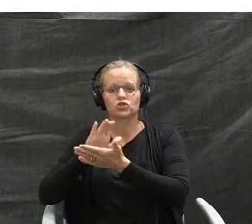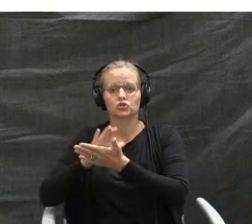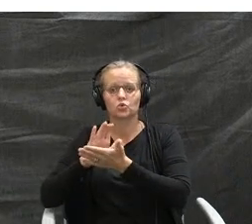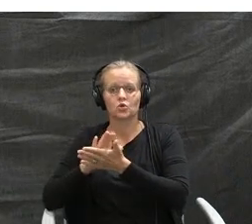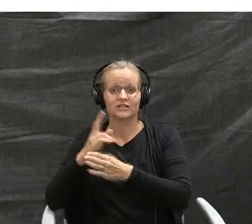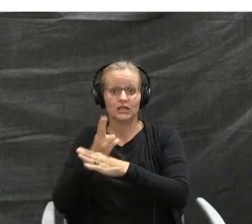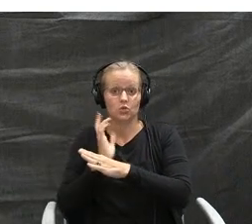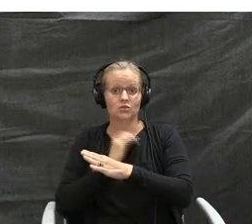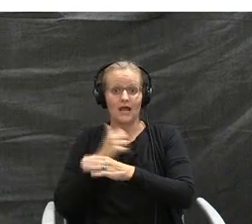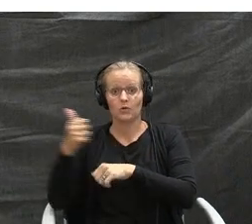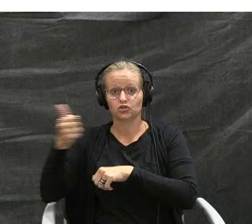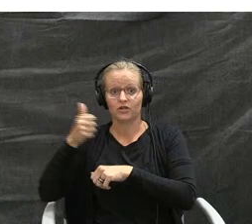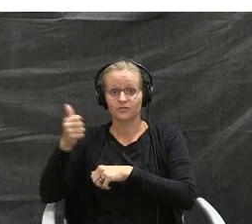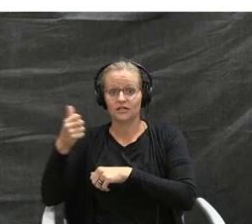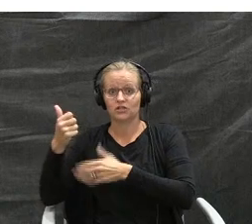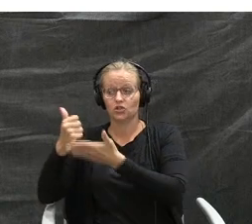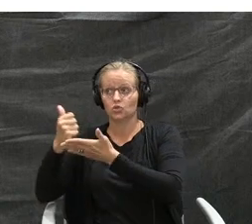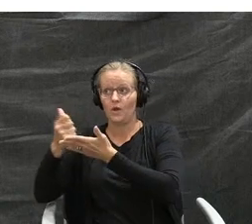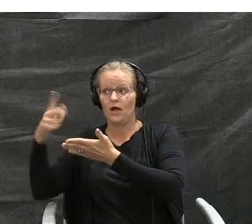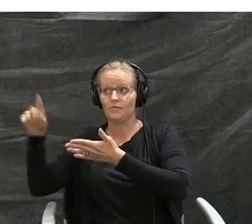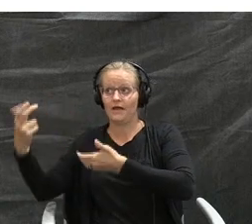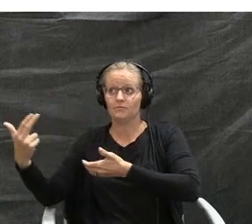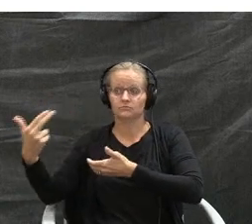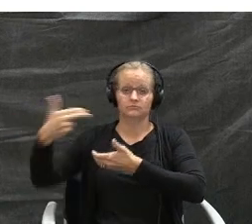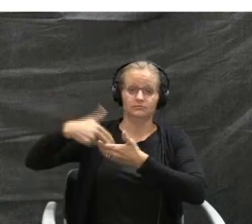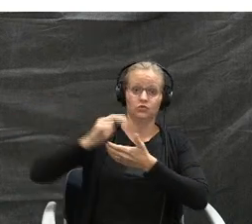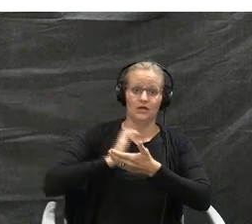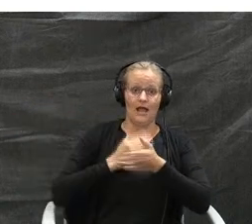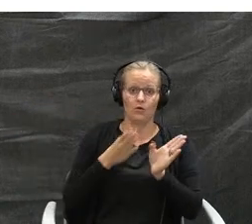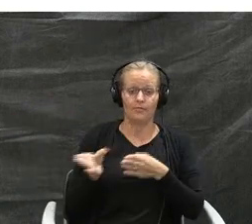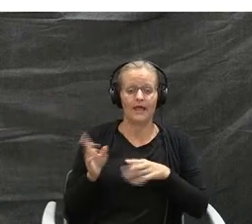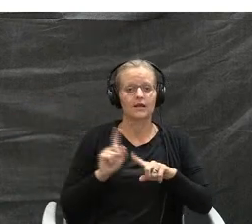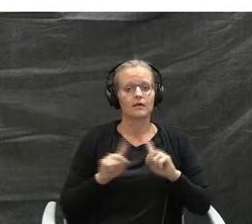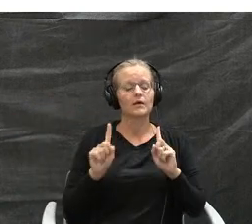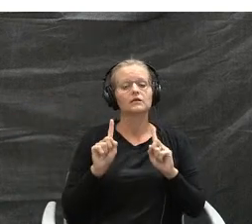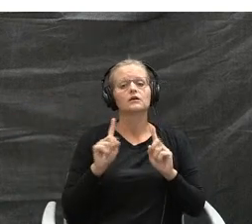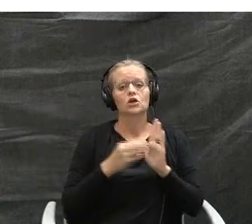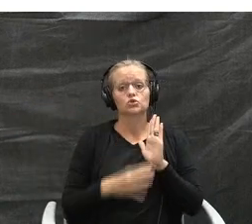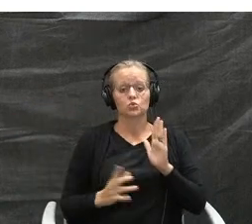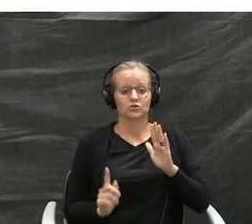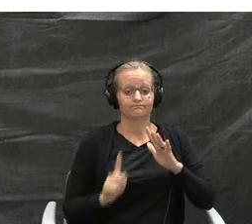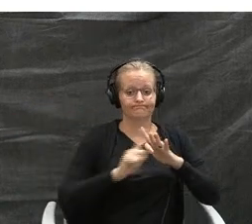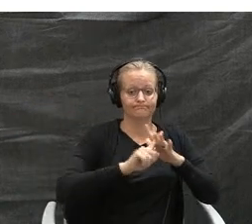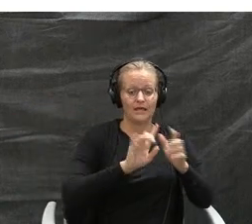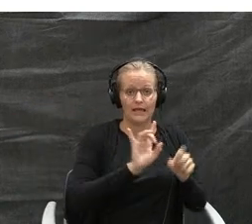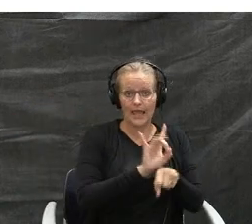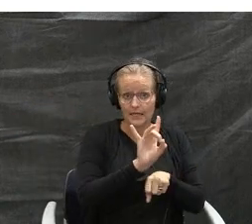Those that come in at 8:00 o'clock will be. On four days a week.